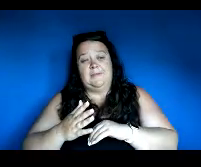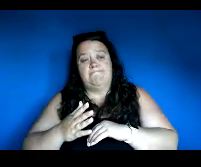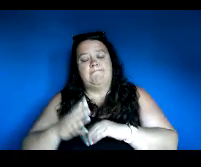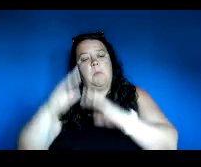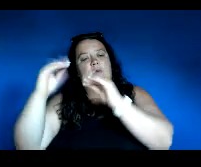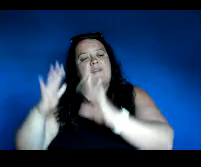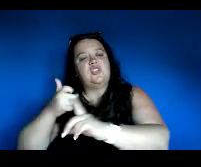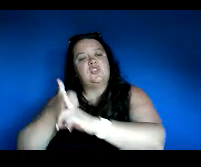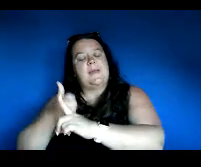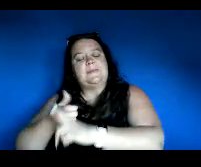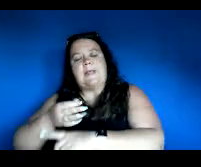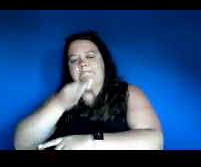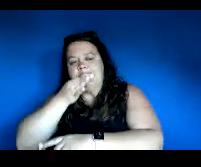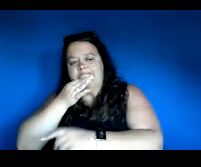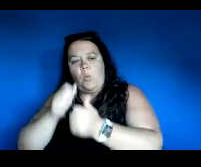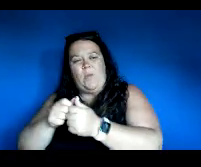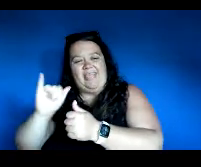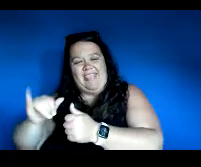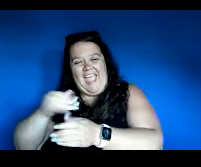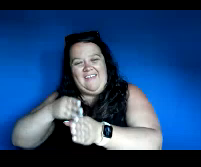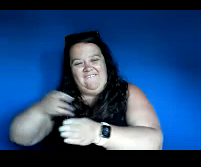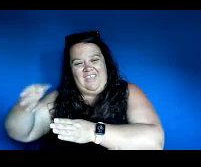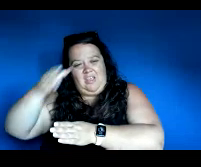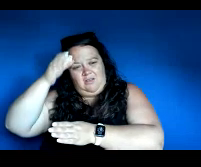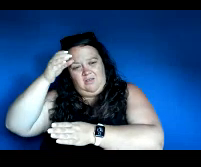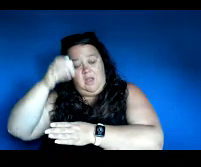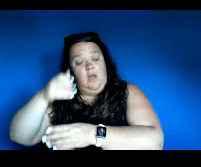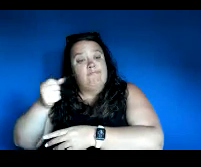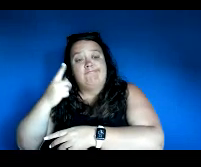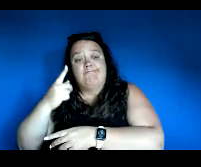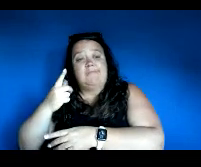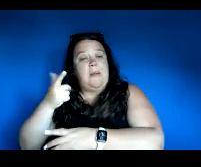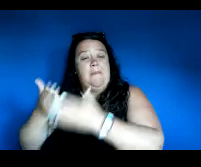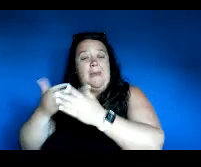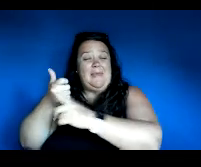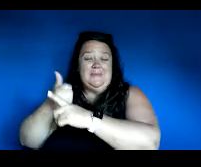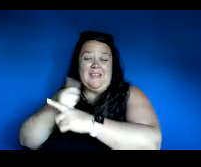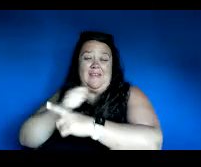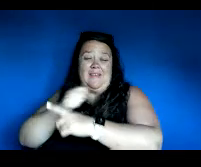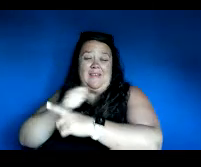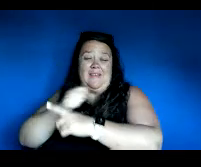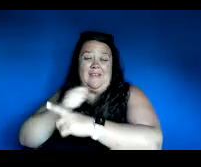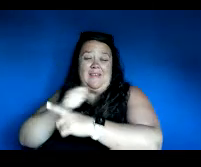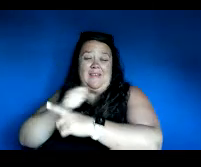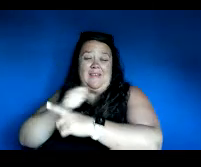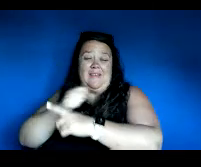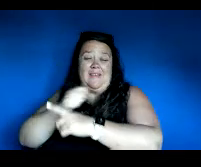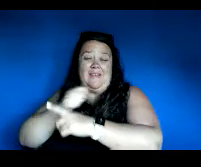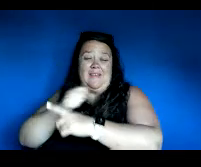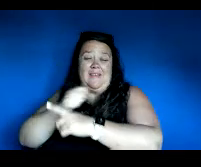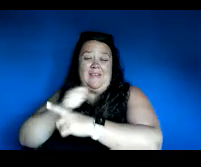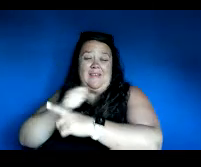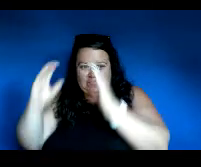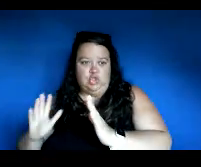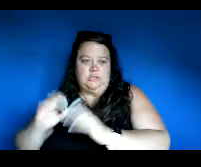They may not be teachers, they may not have an education as a teacher. So they really know their area,